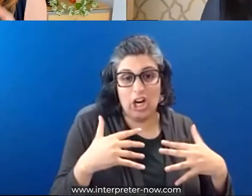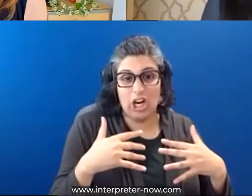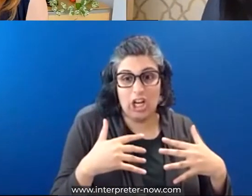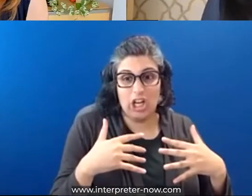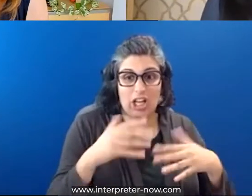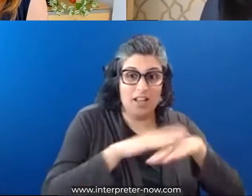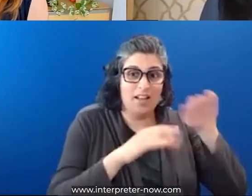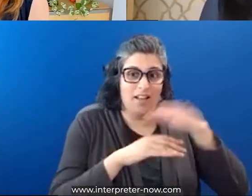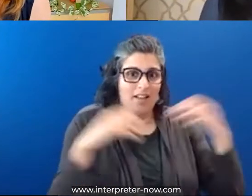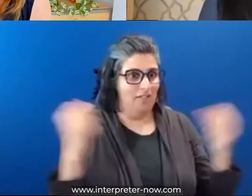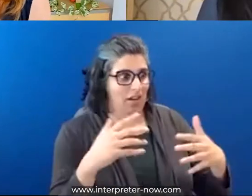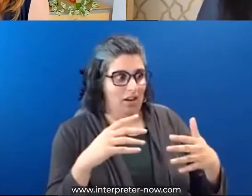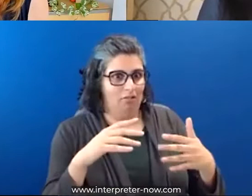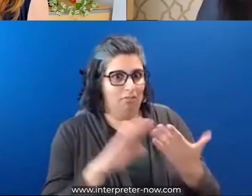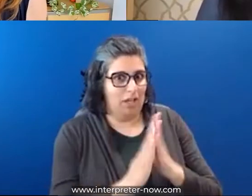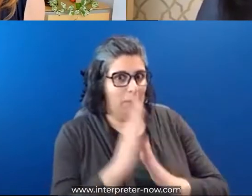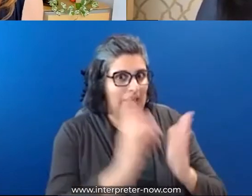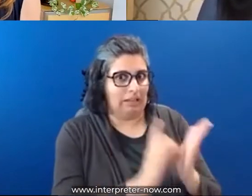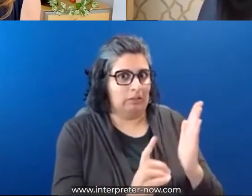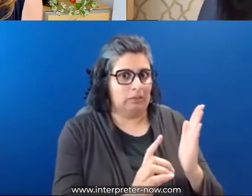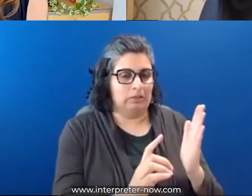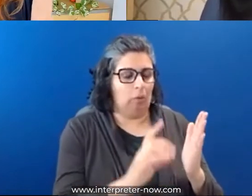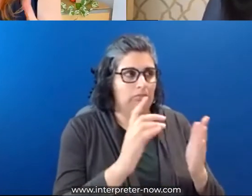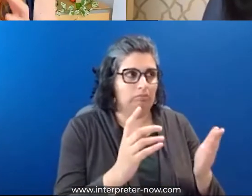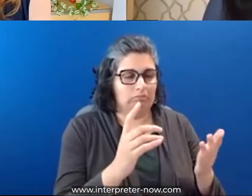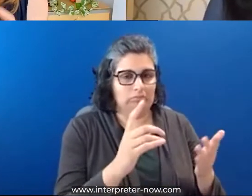have a fear of being cancelled if they say or do the wrong thing.